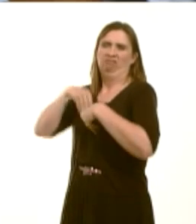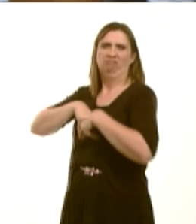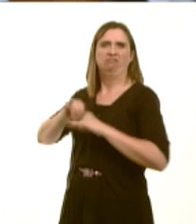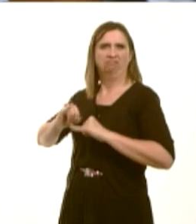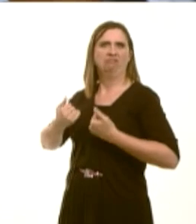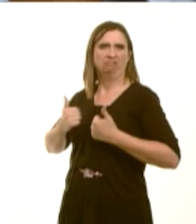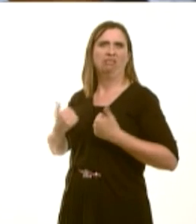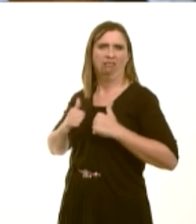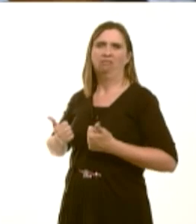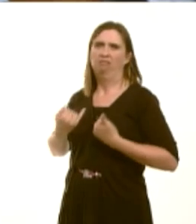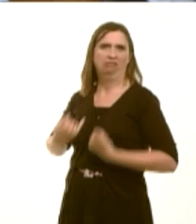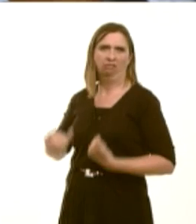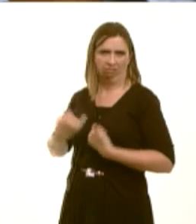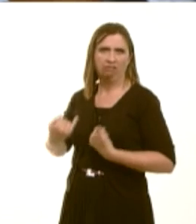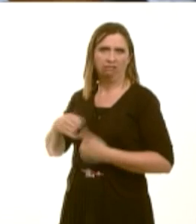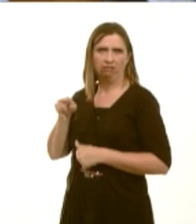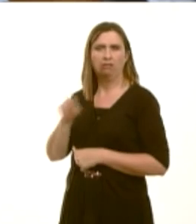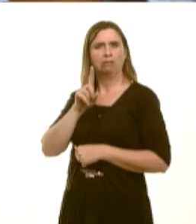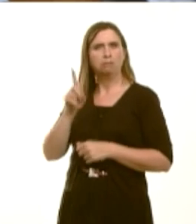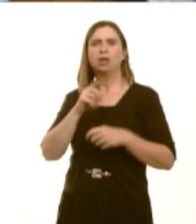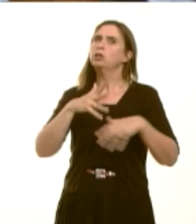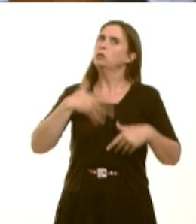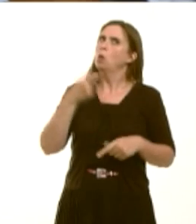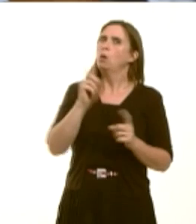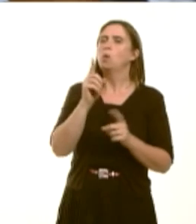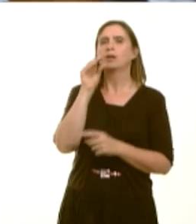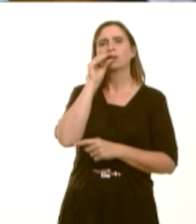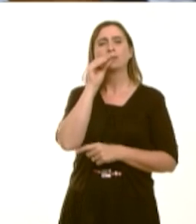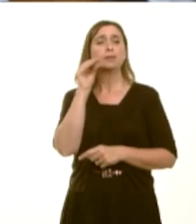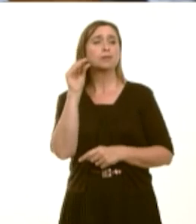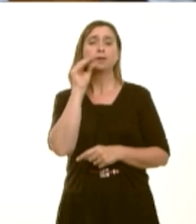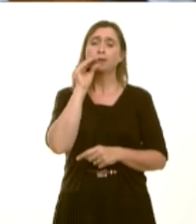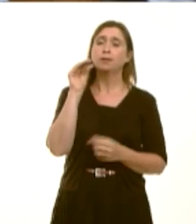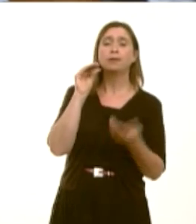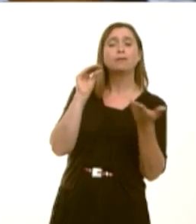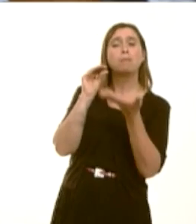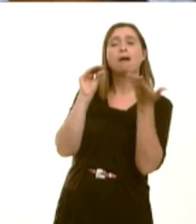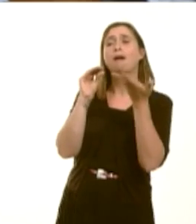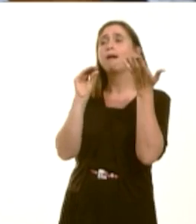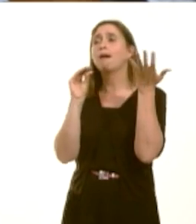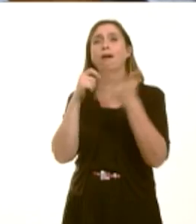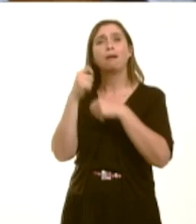devices being seen as leading to the normalisation of nicotine use again in the future. So, the